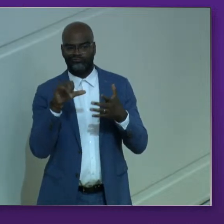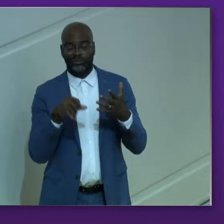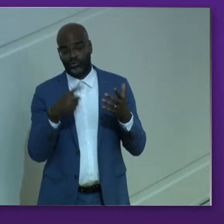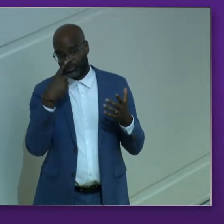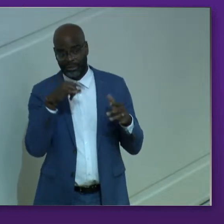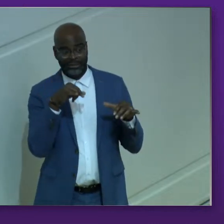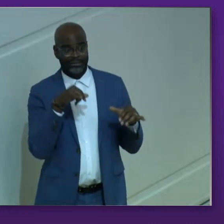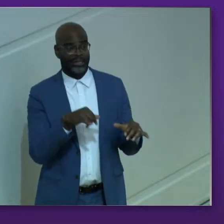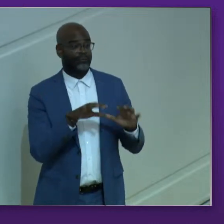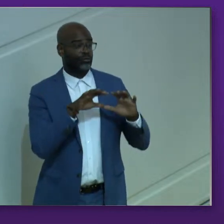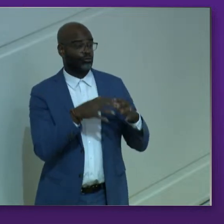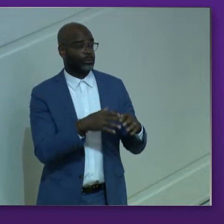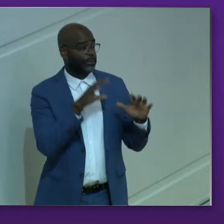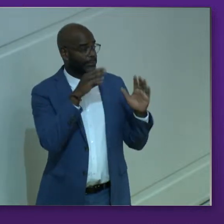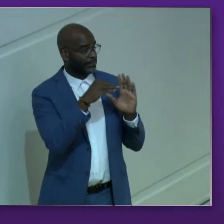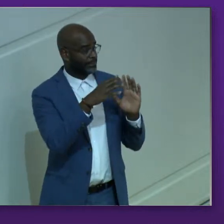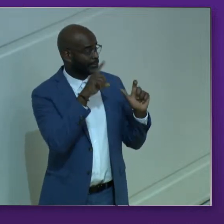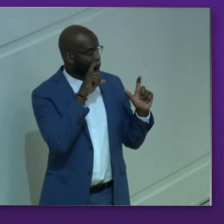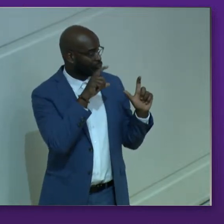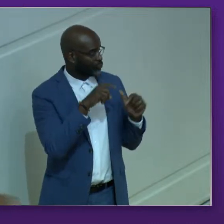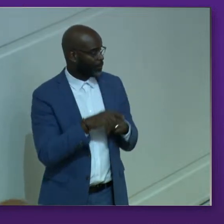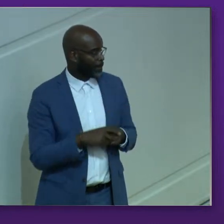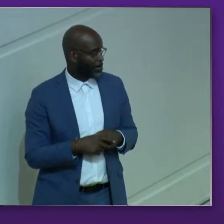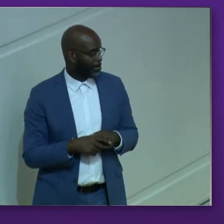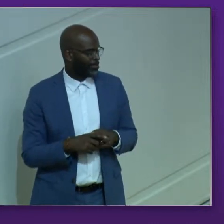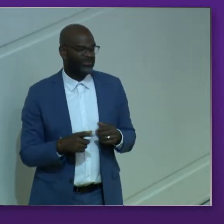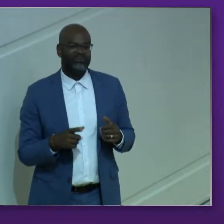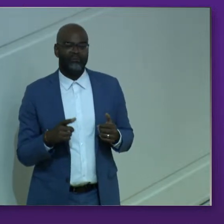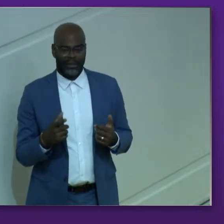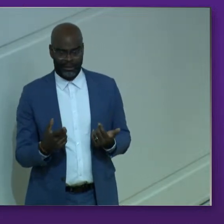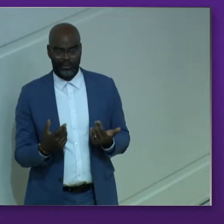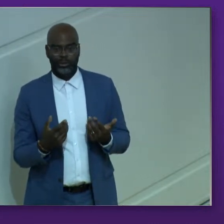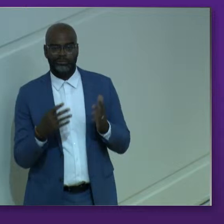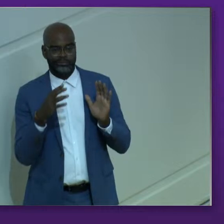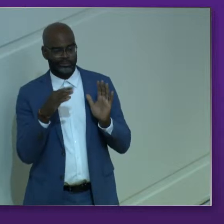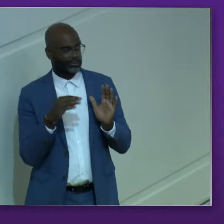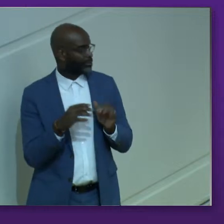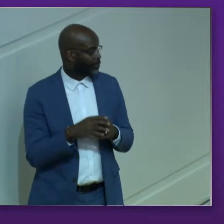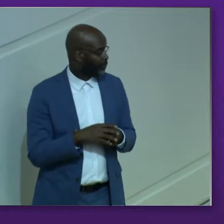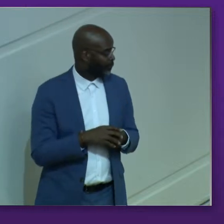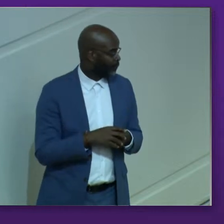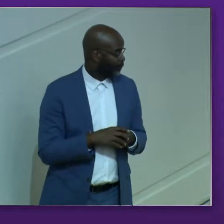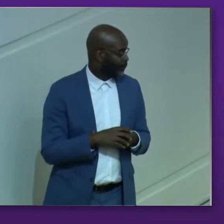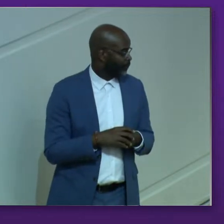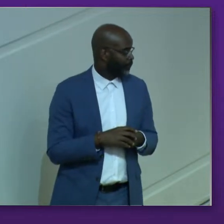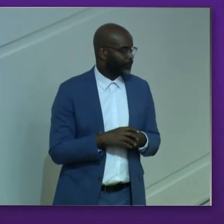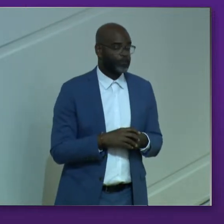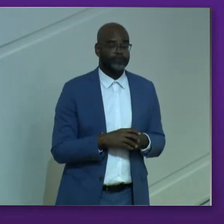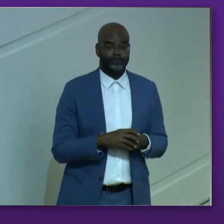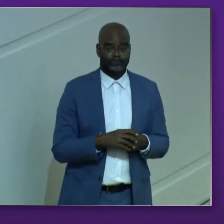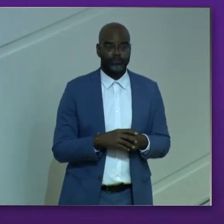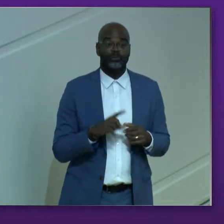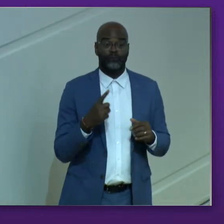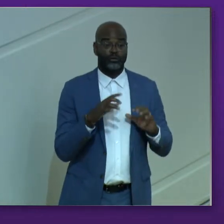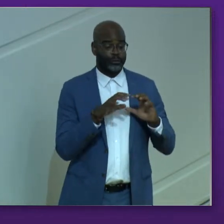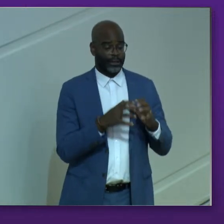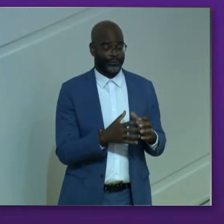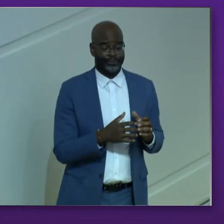DIMENSION TO THE AWARDS AT THE COLLEGE ALREADY PROVIDES. AWARD CATEGORIES FOR STAFF INCLUDE